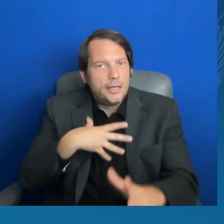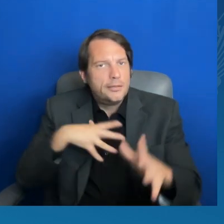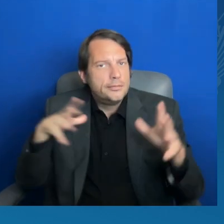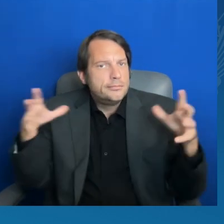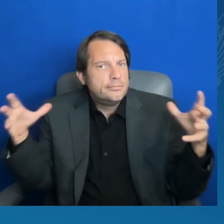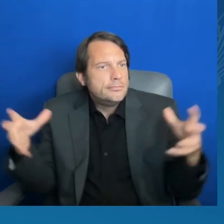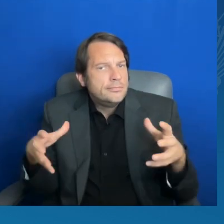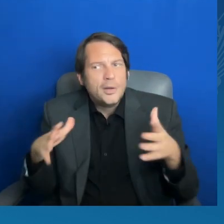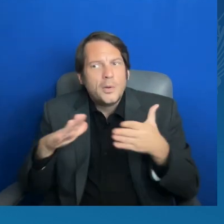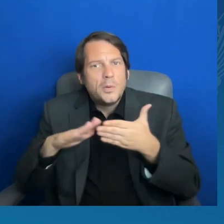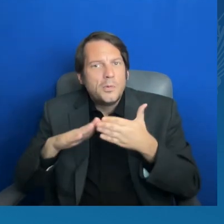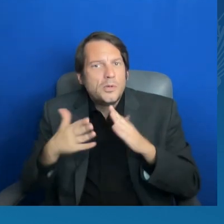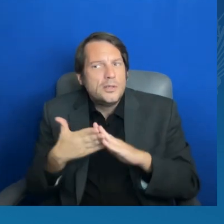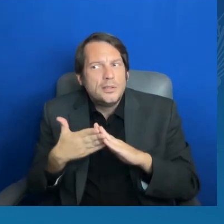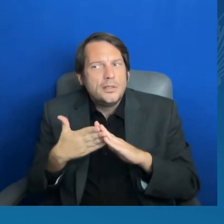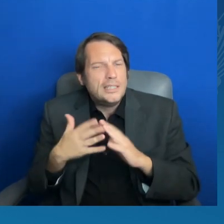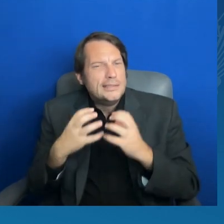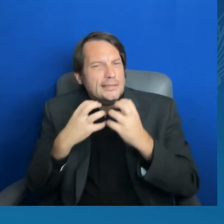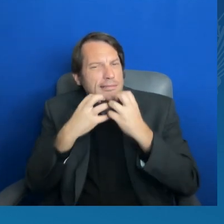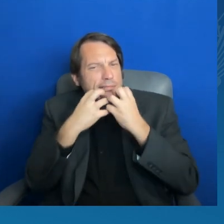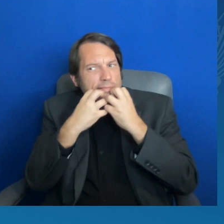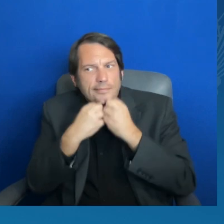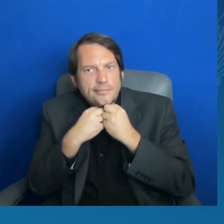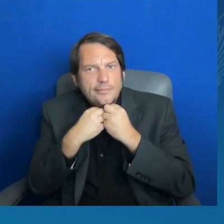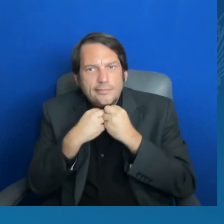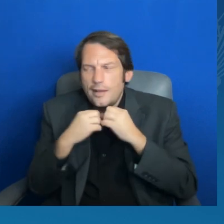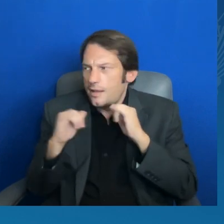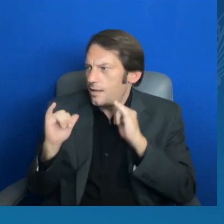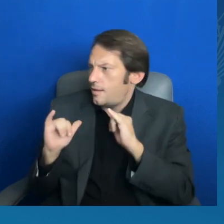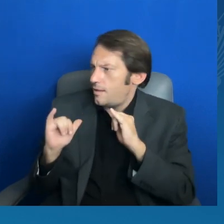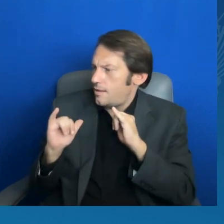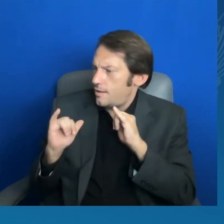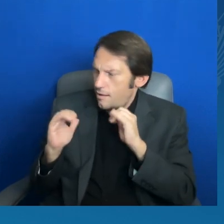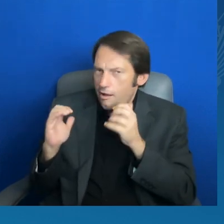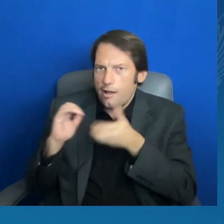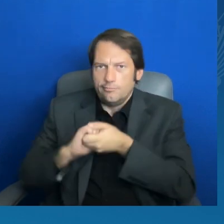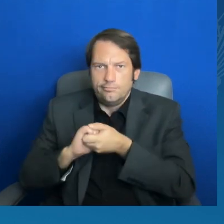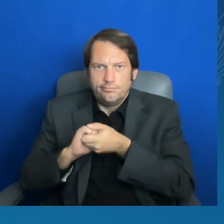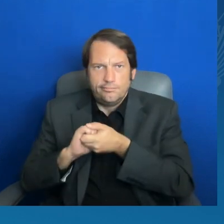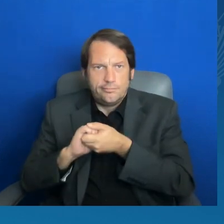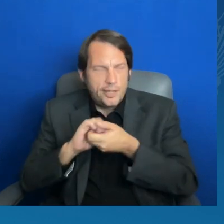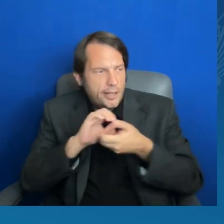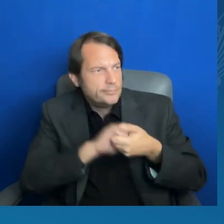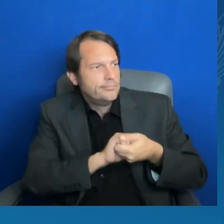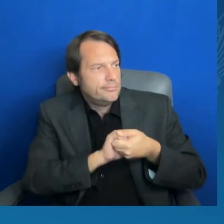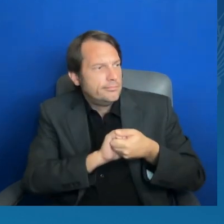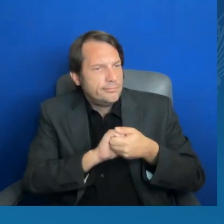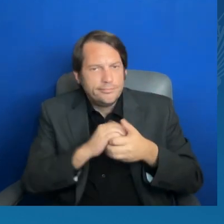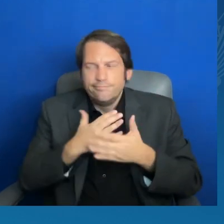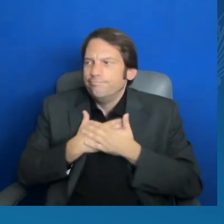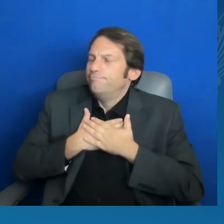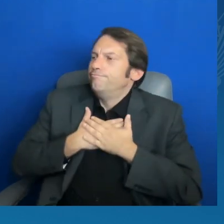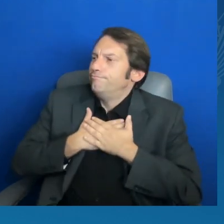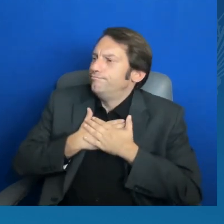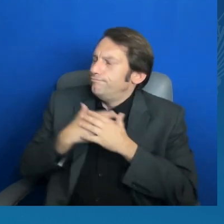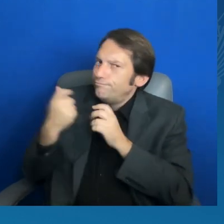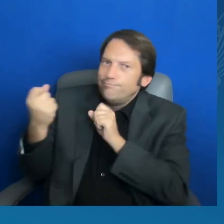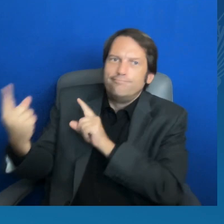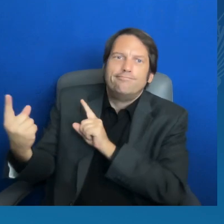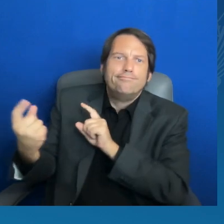I think about who the leaders are here who understand that our measure of the strength of a leader is not based on who you beat down.